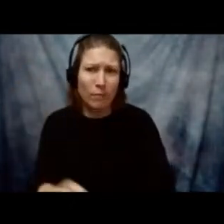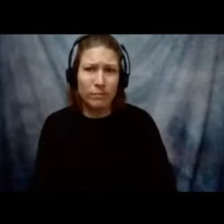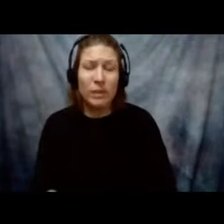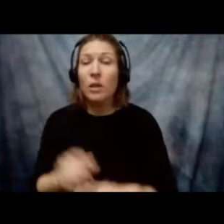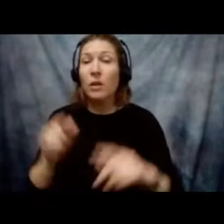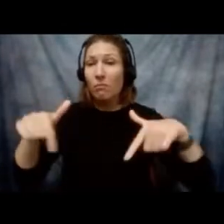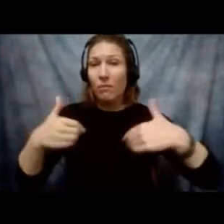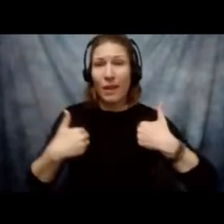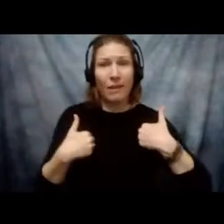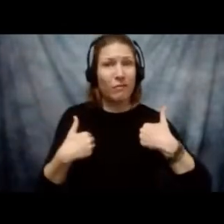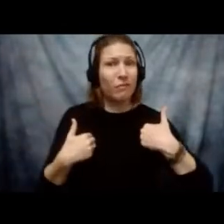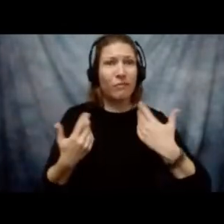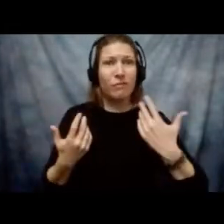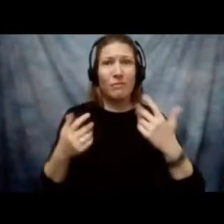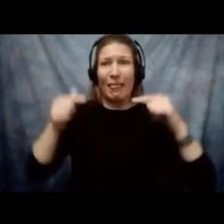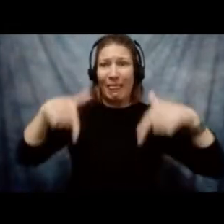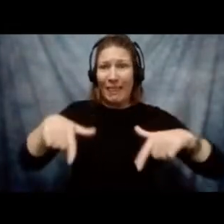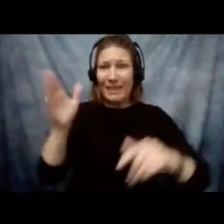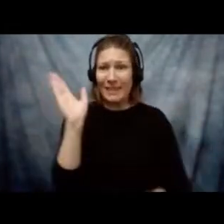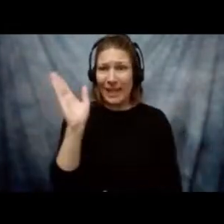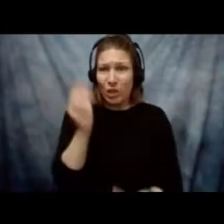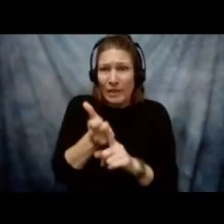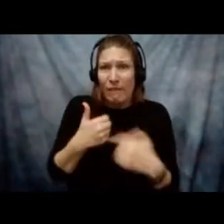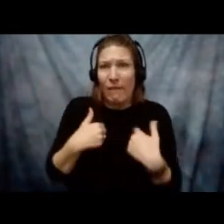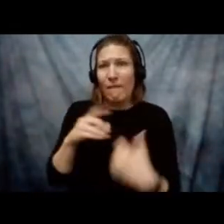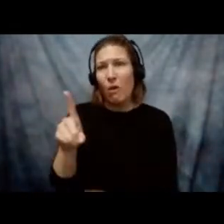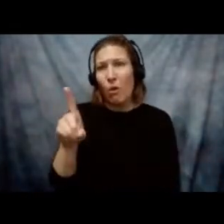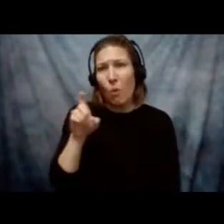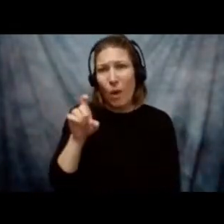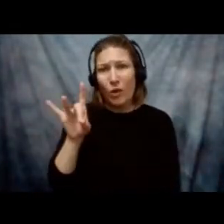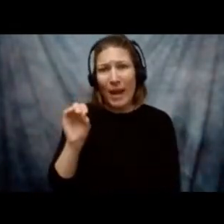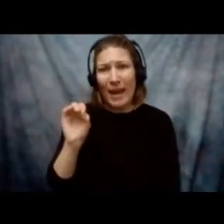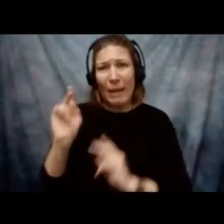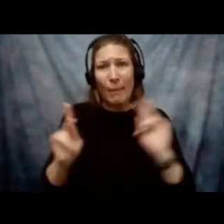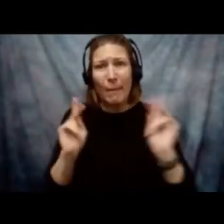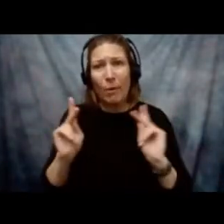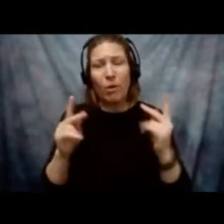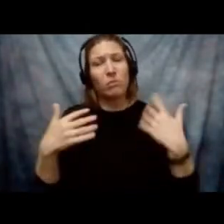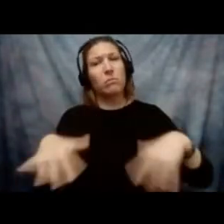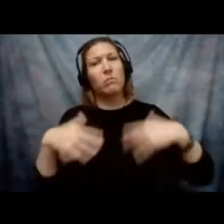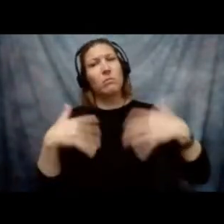that's awesome so i want to see that grow and you can get help from the people that